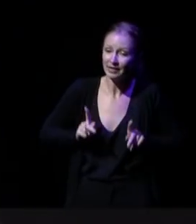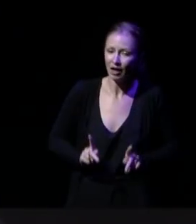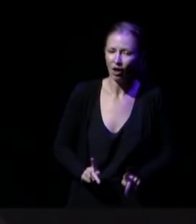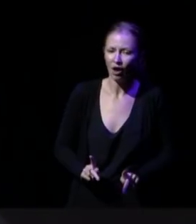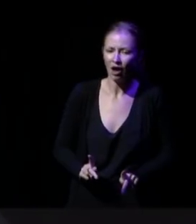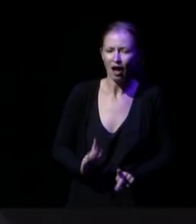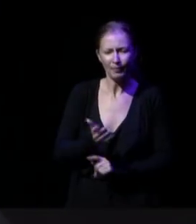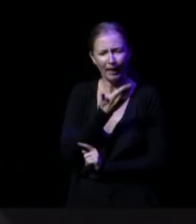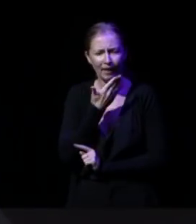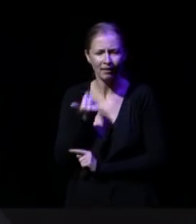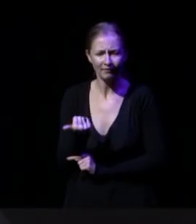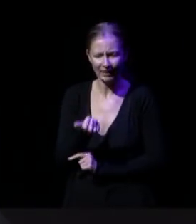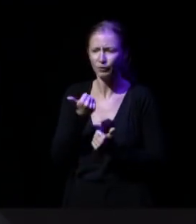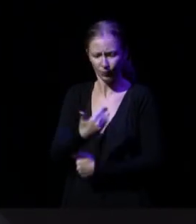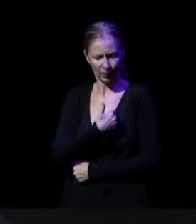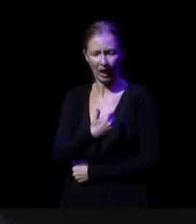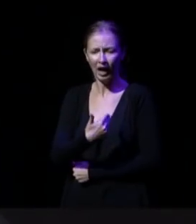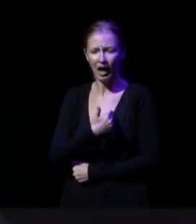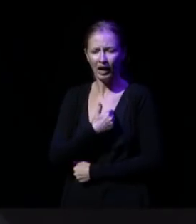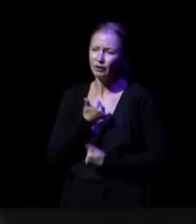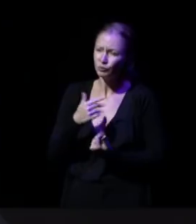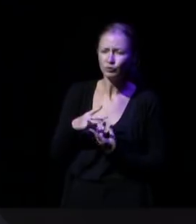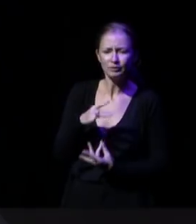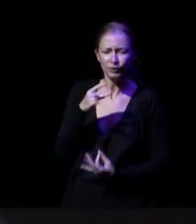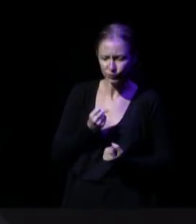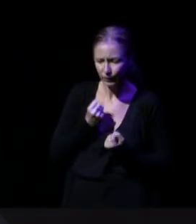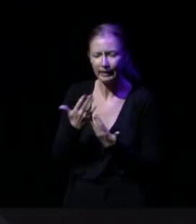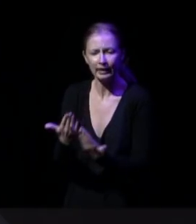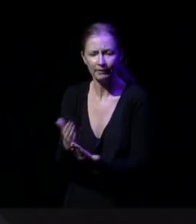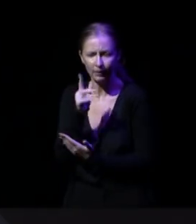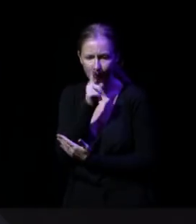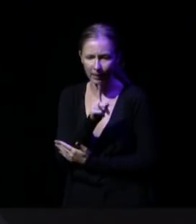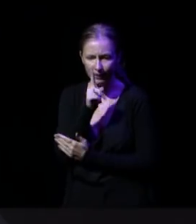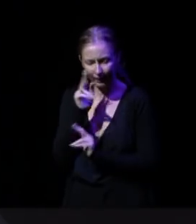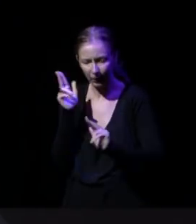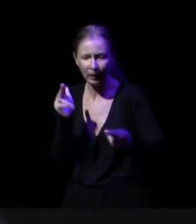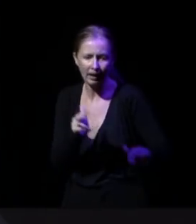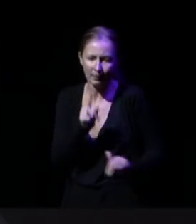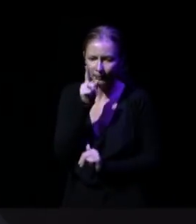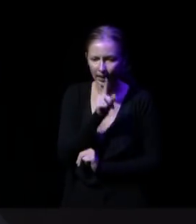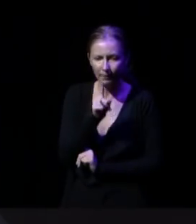and heart and the understanding of looking generations